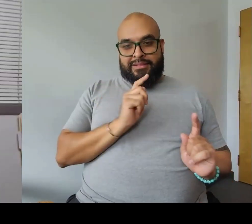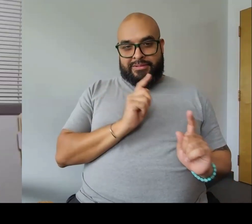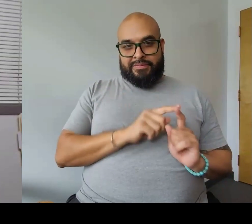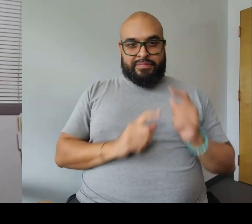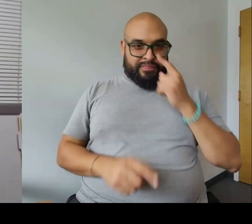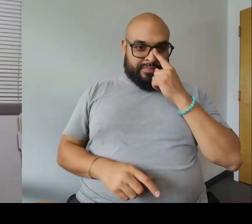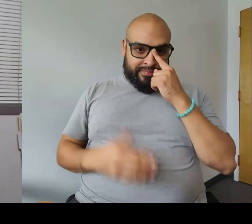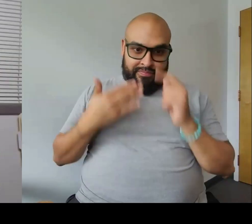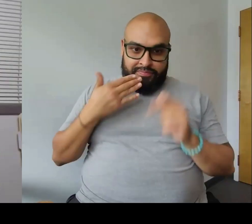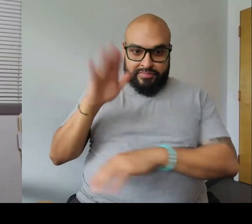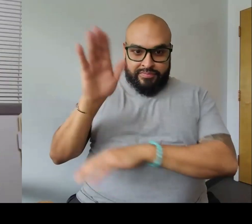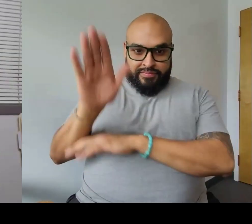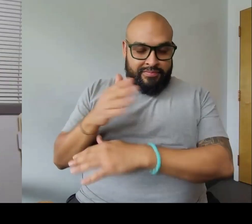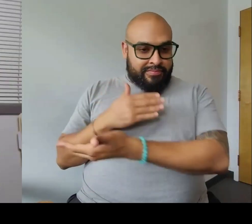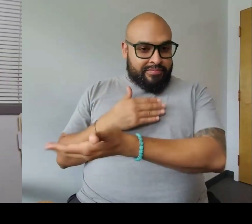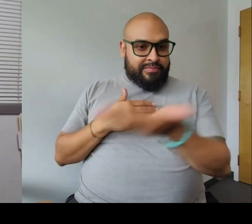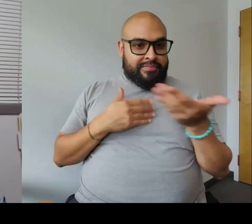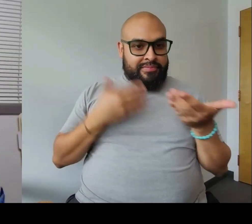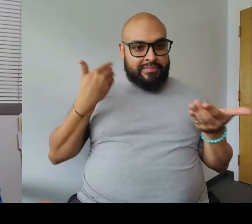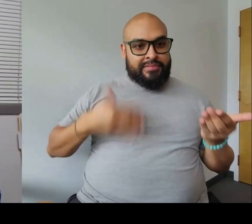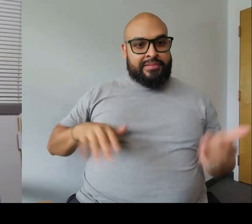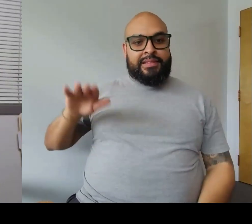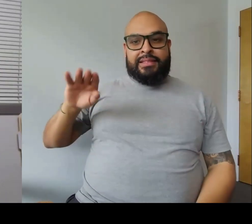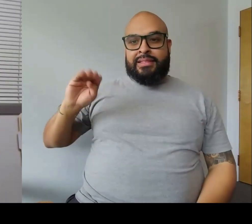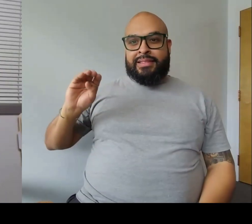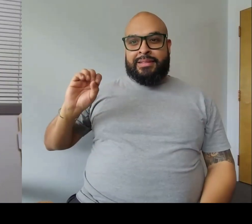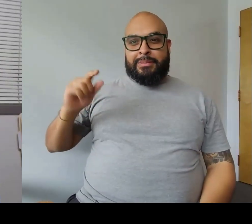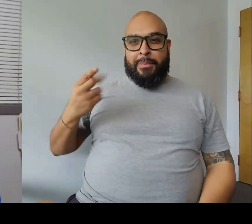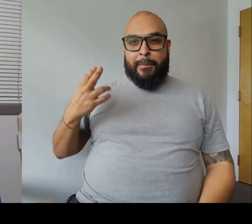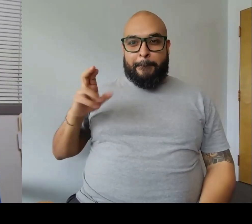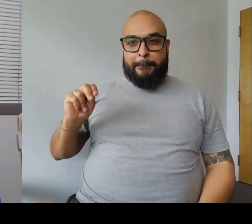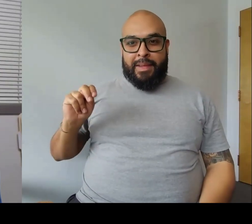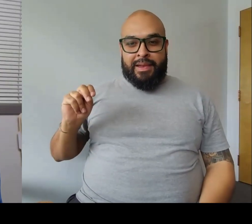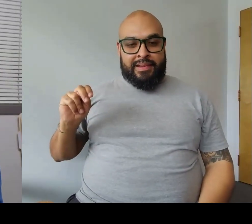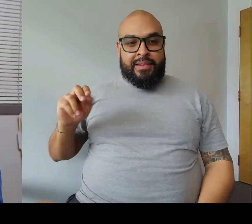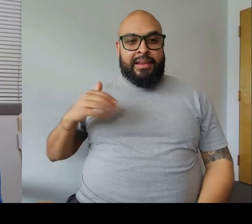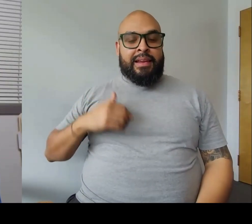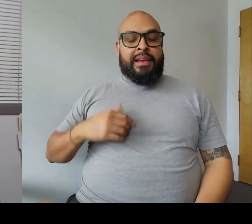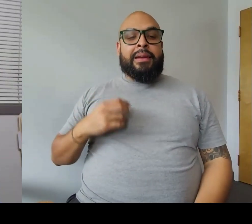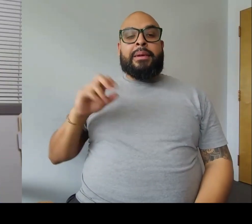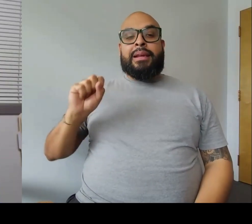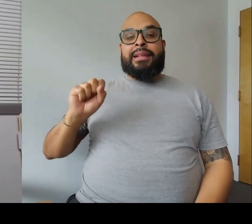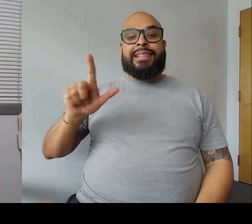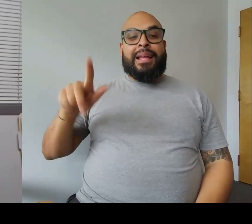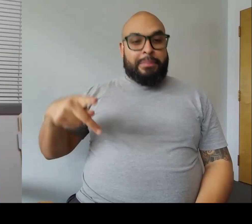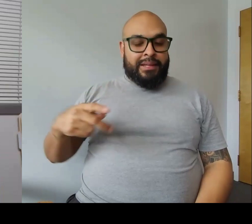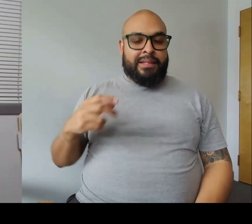Good afternoon, everyone. My name is Megan Mogan and I'm a speech language pathologist. I worked for